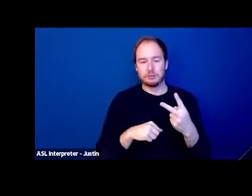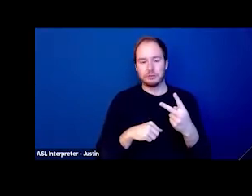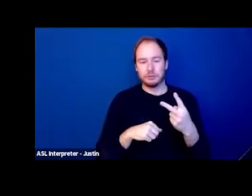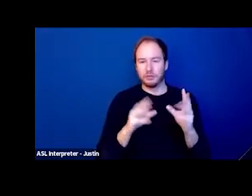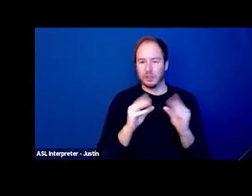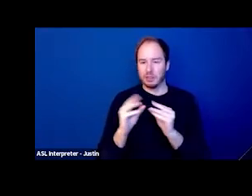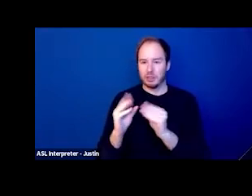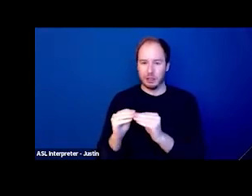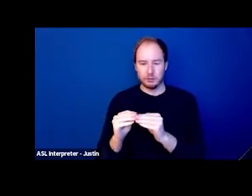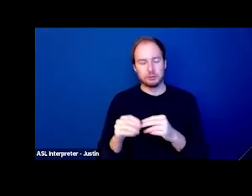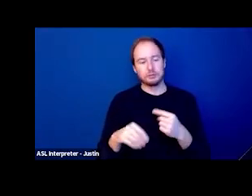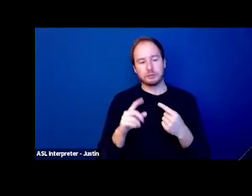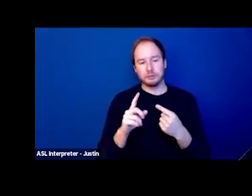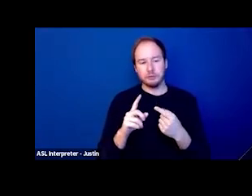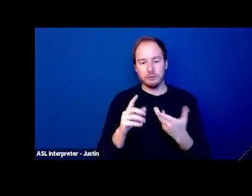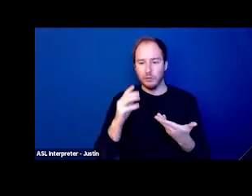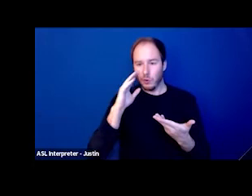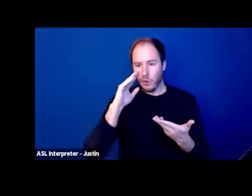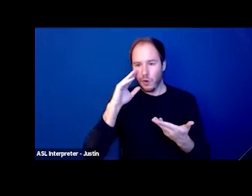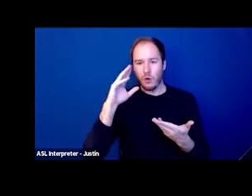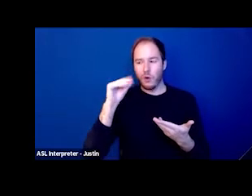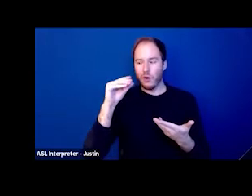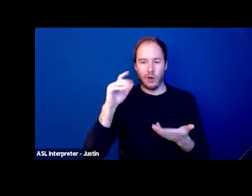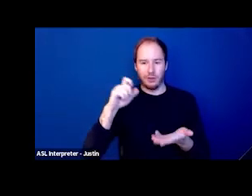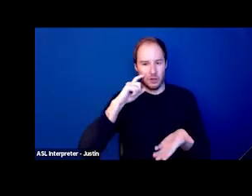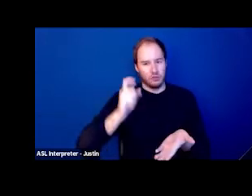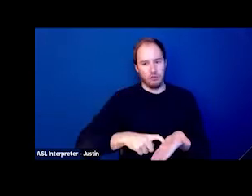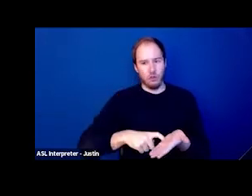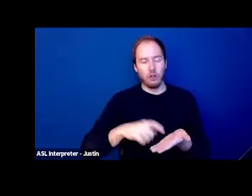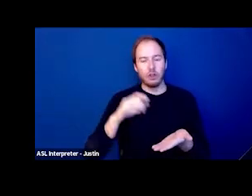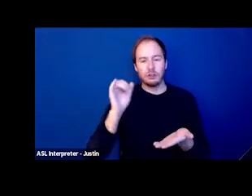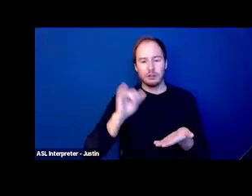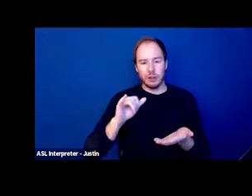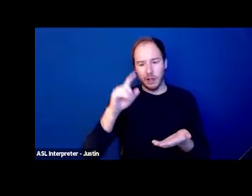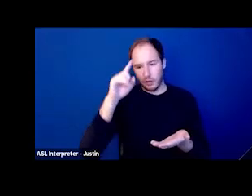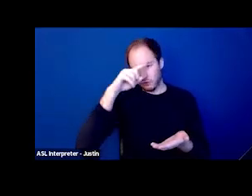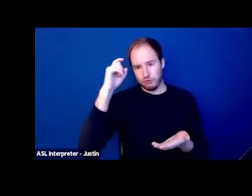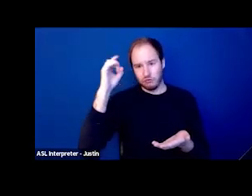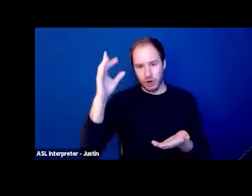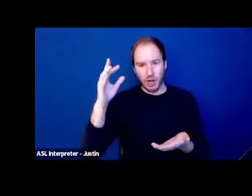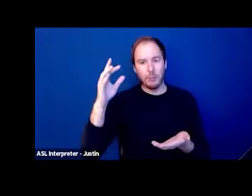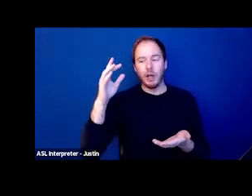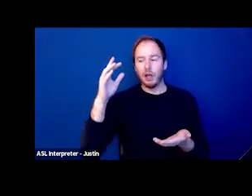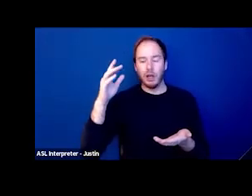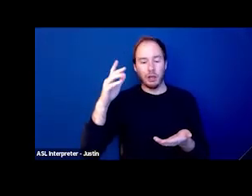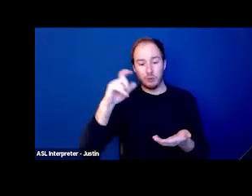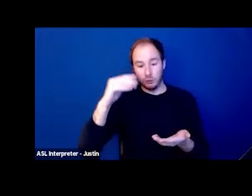Really knowing and acknowledging that trauma-informed care and person-centered outreach are really foundational to all of our work.